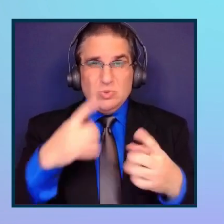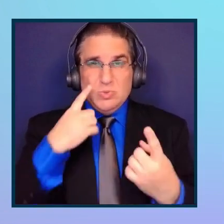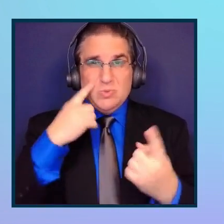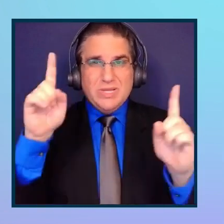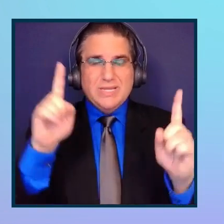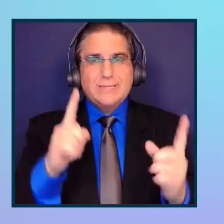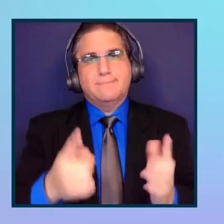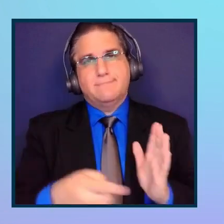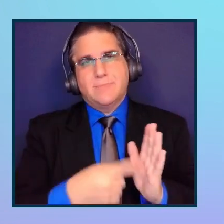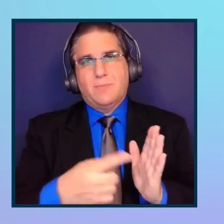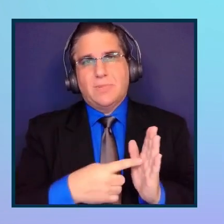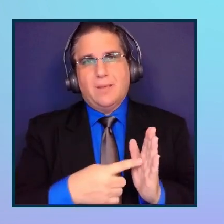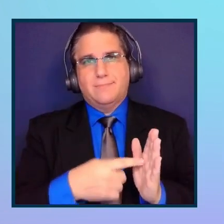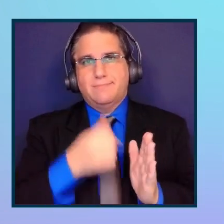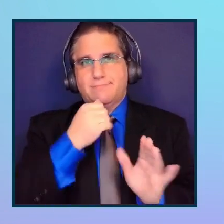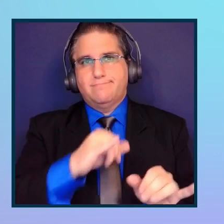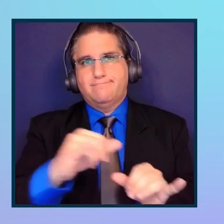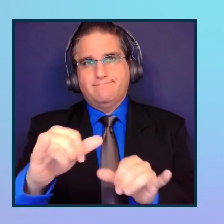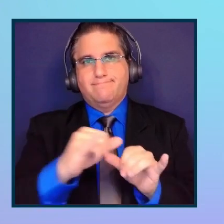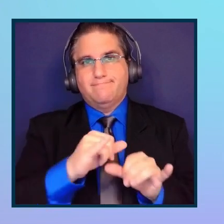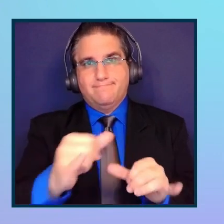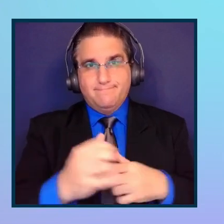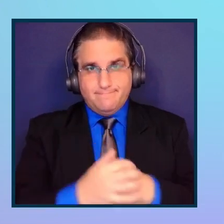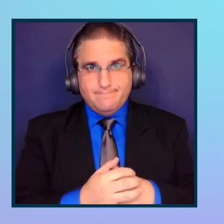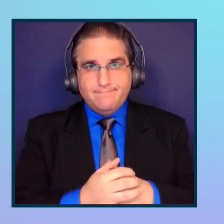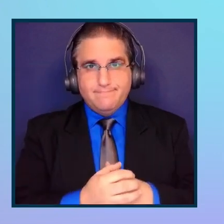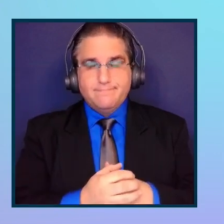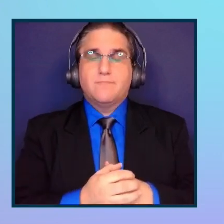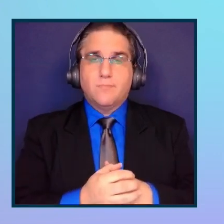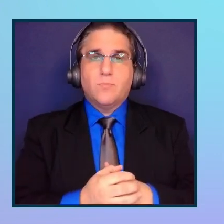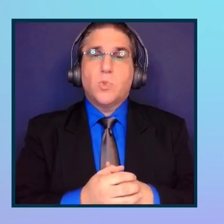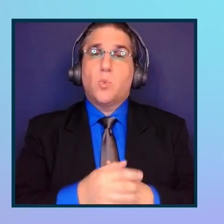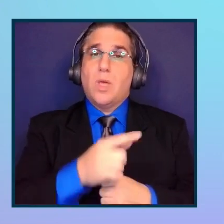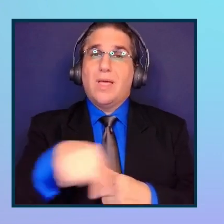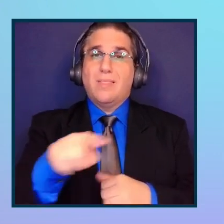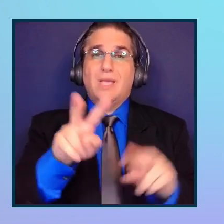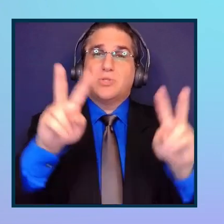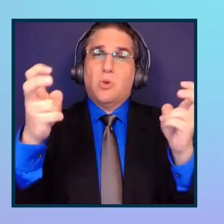And it's important to start to understand and acknowledge these as institutional barriers because it's preventing us